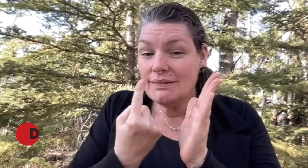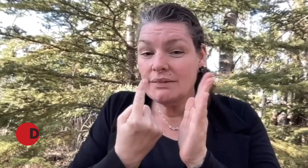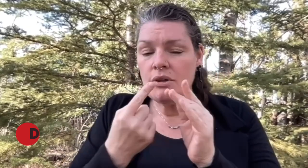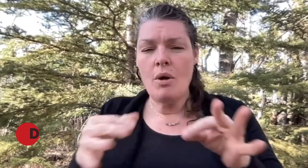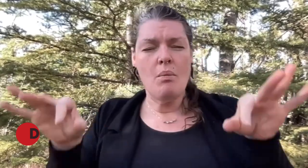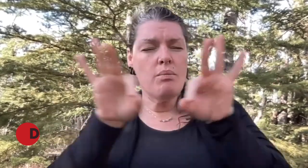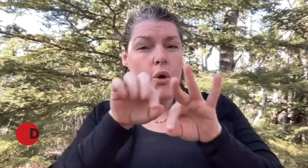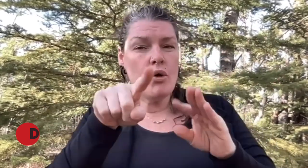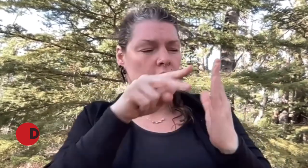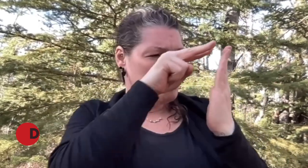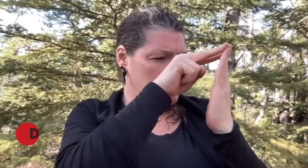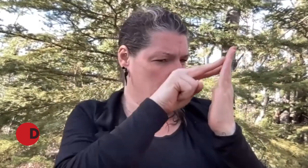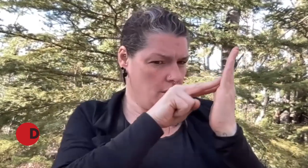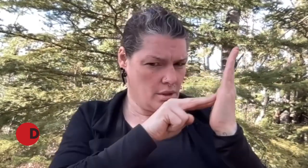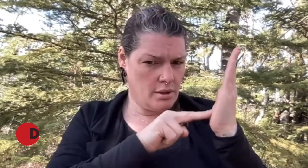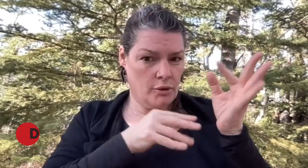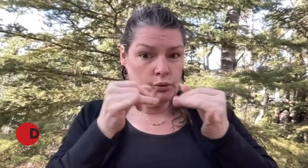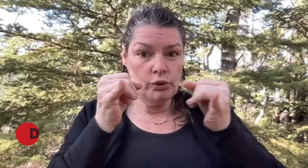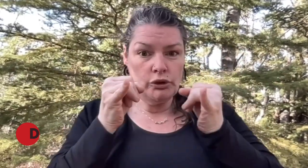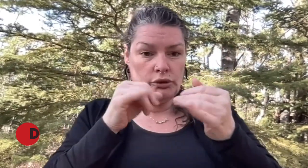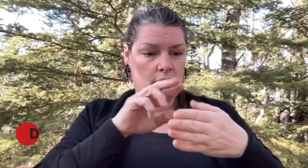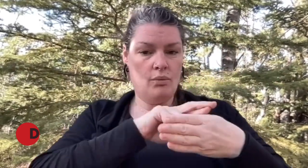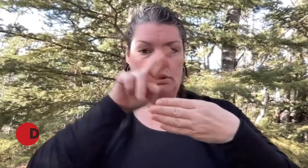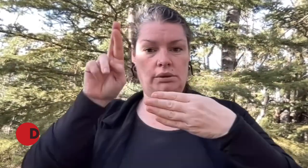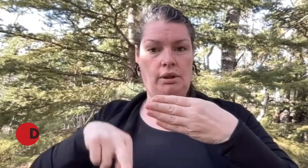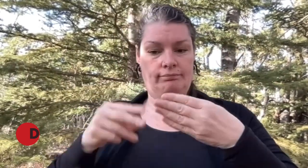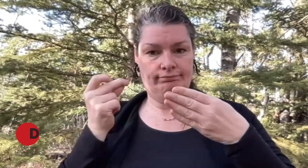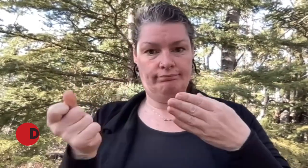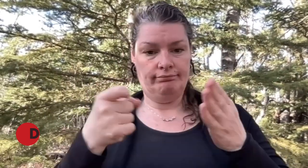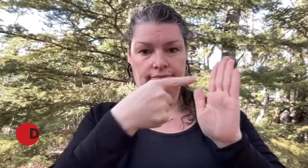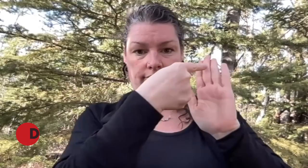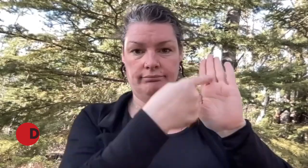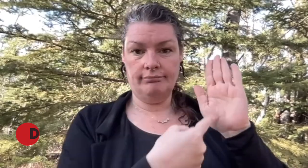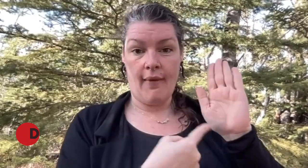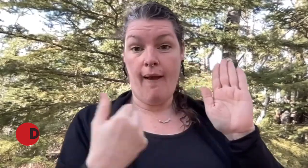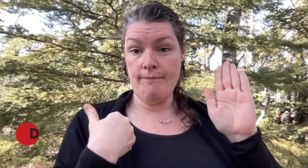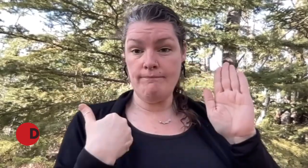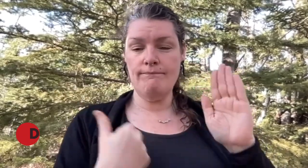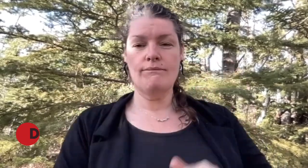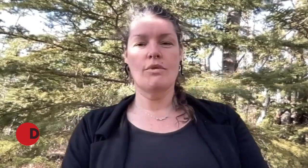and read the result which shows immediately.